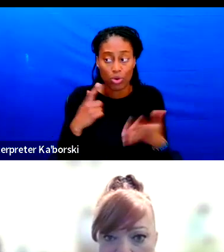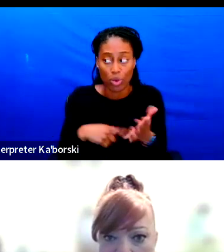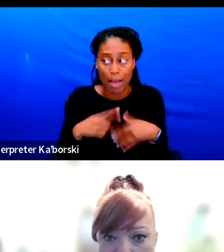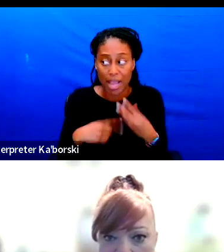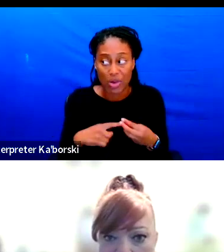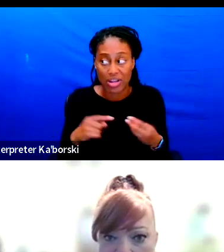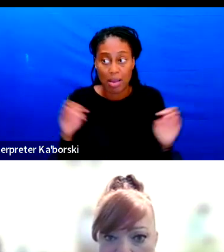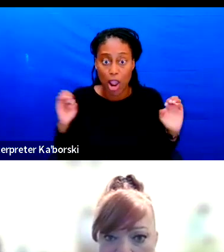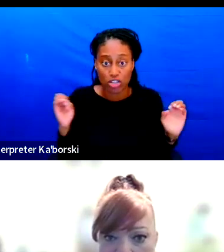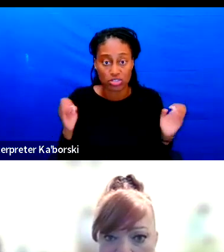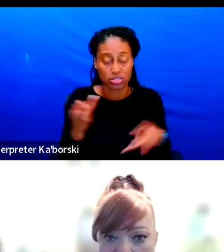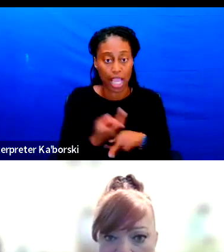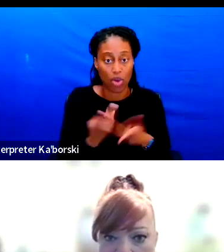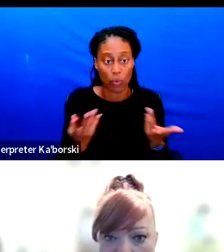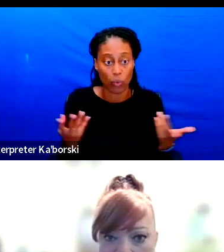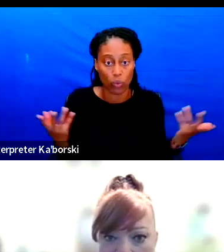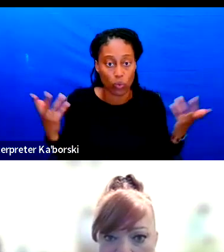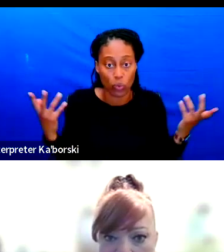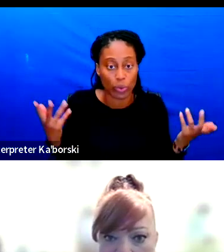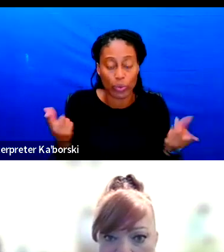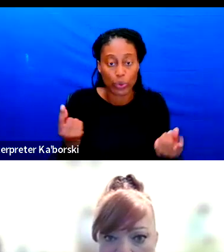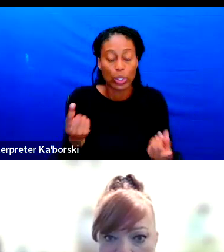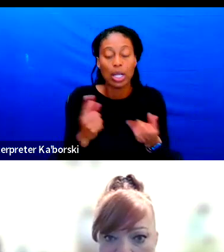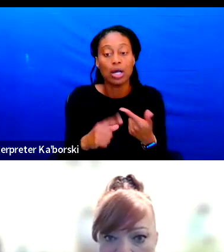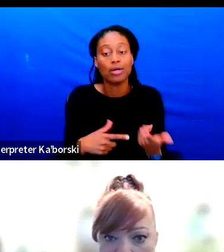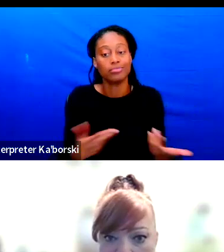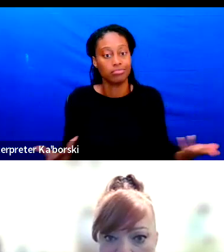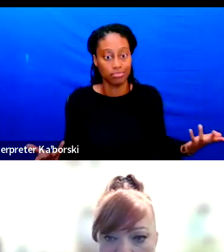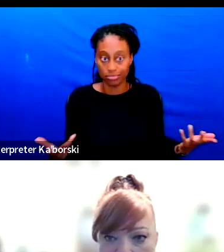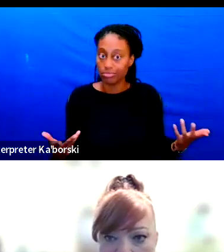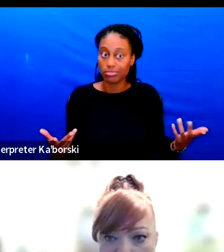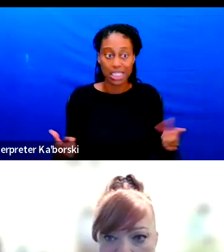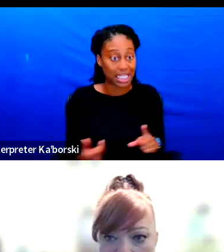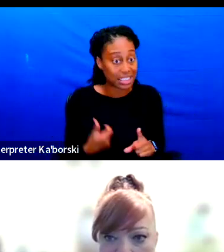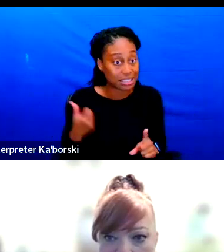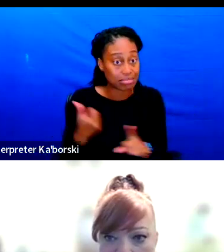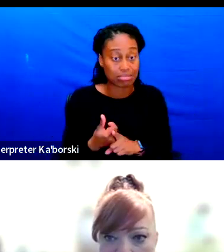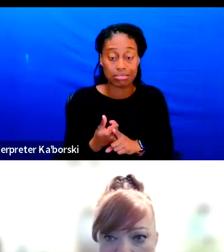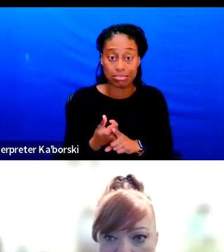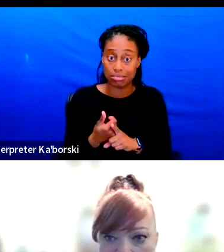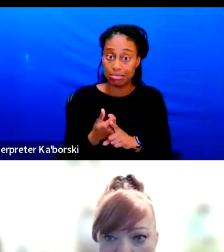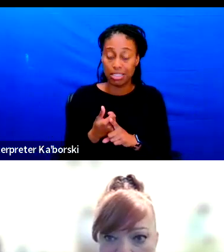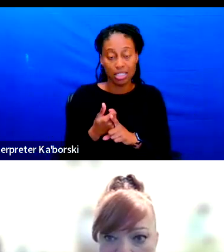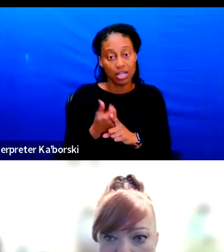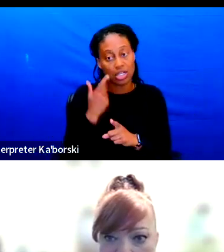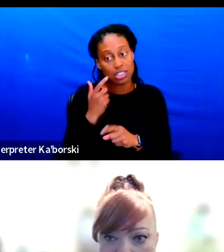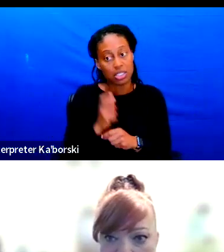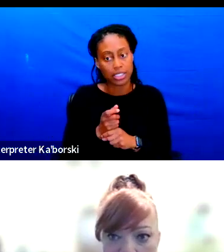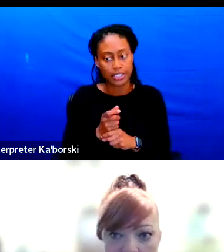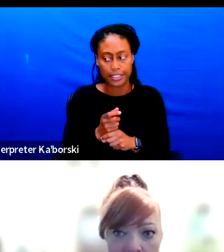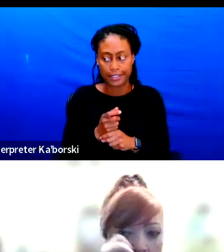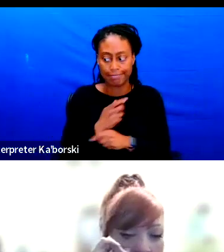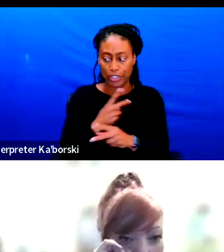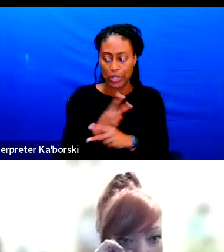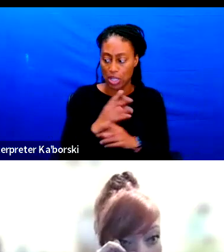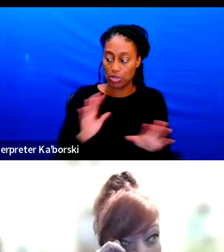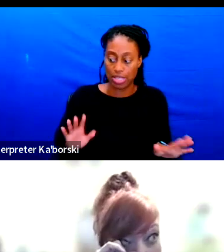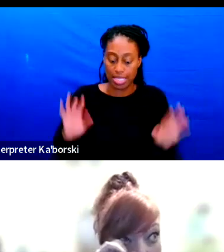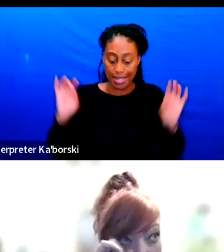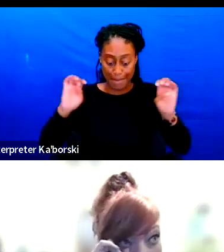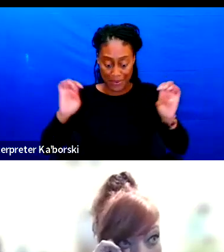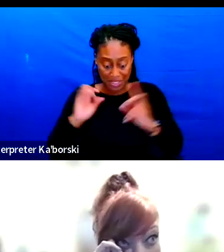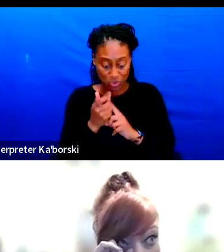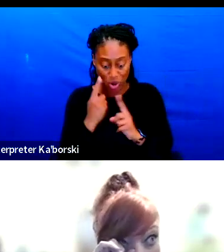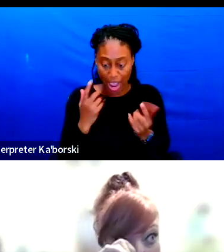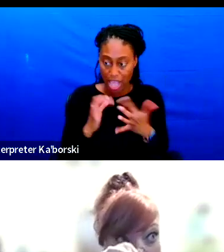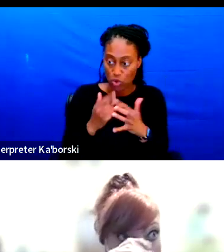Kyle Kleist: it it, you know. All of a sudden it showed a real major impact. So it was way for us to gauge kind of what? What was going on with an emergency situation for people.